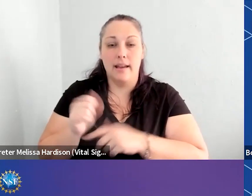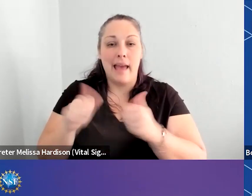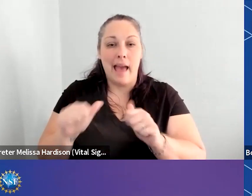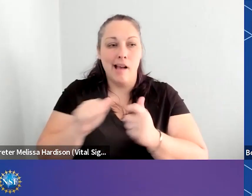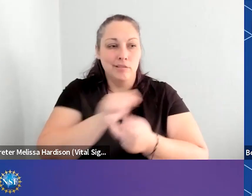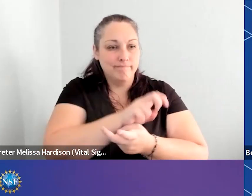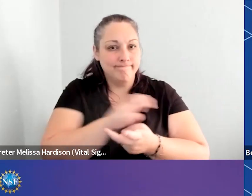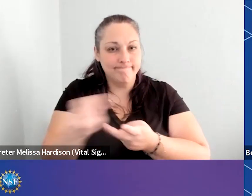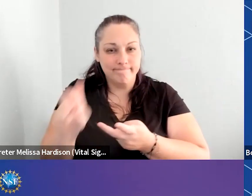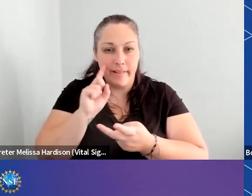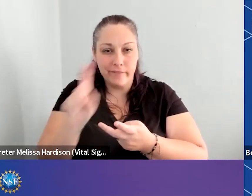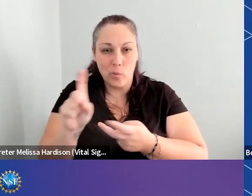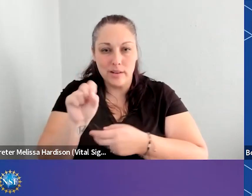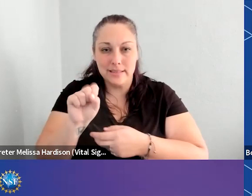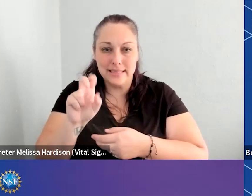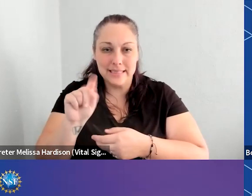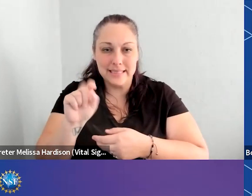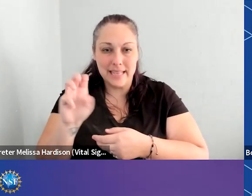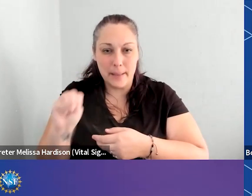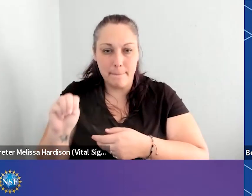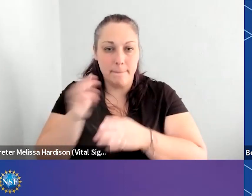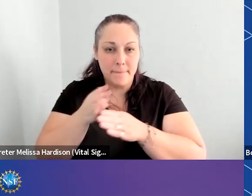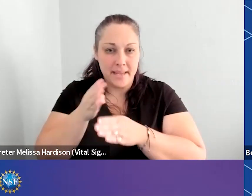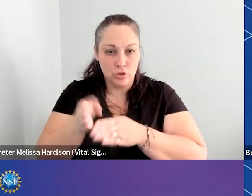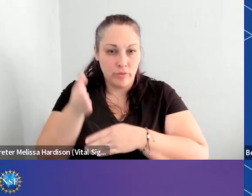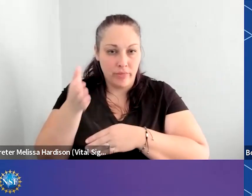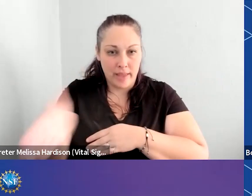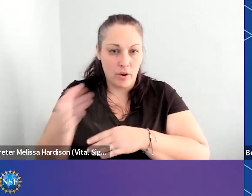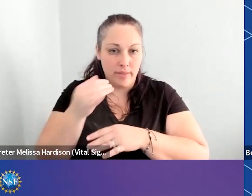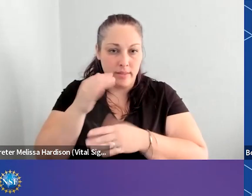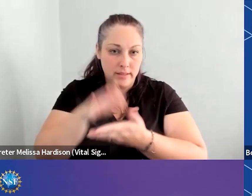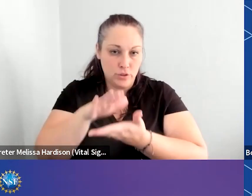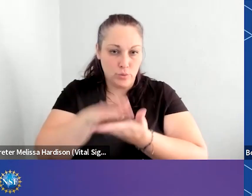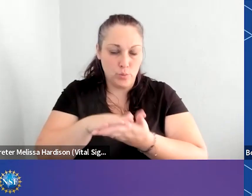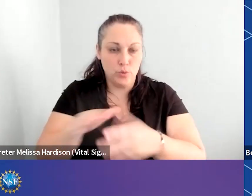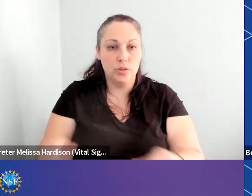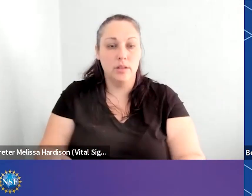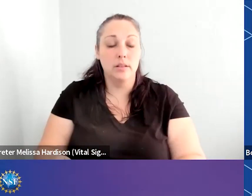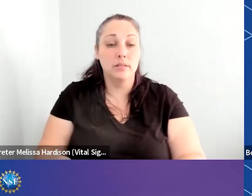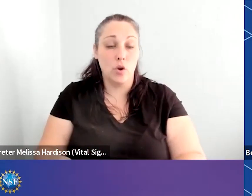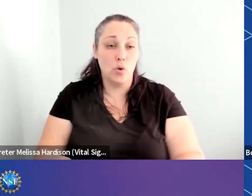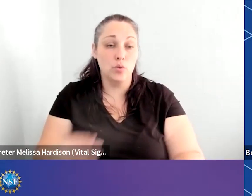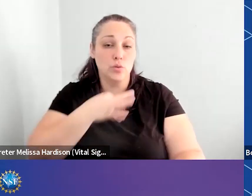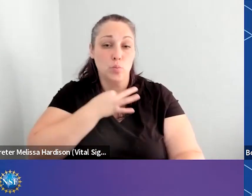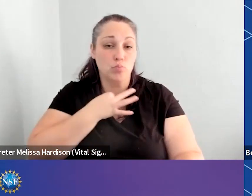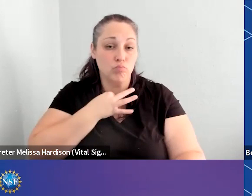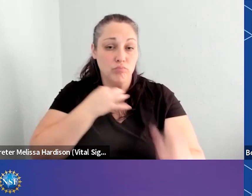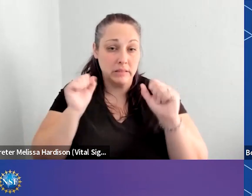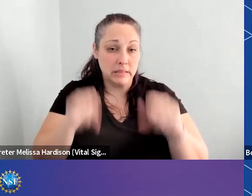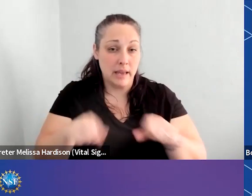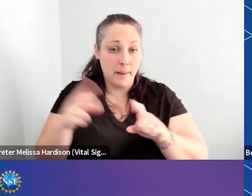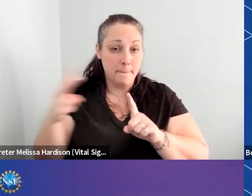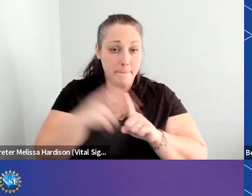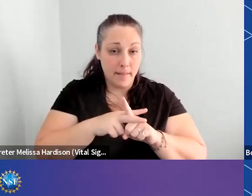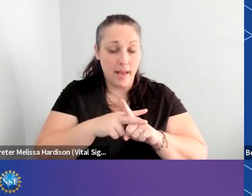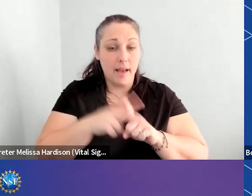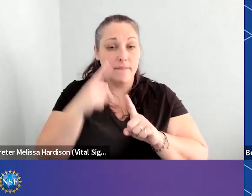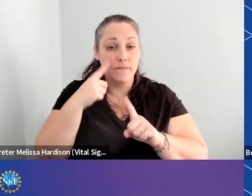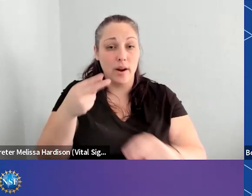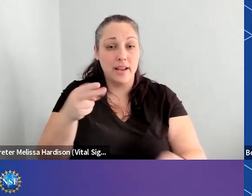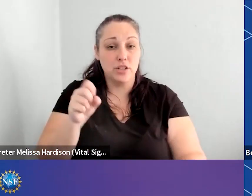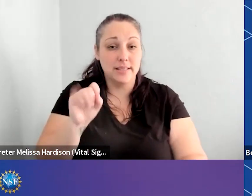So she's wondering if they can apply for an HSI opportunity if the sub-awardee is an HSI?